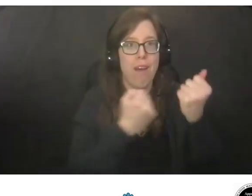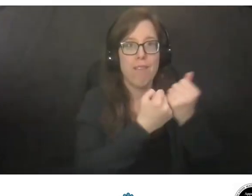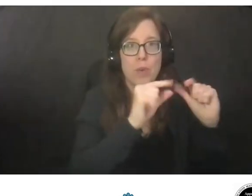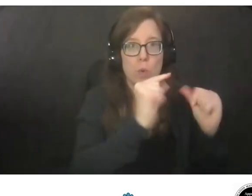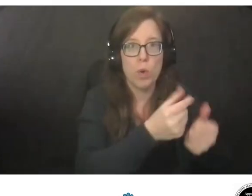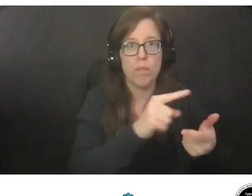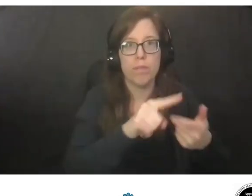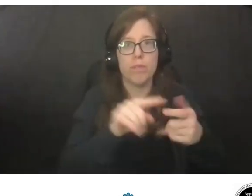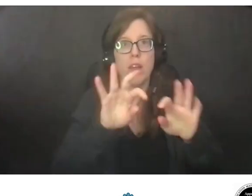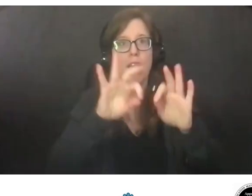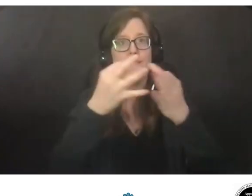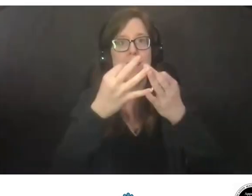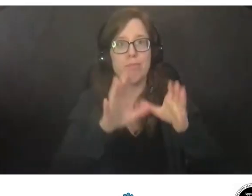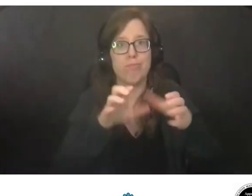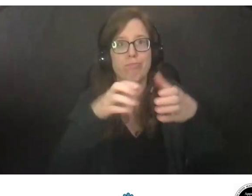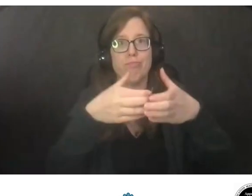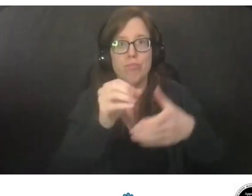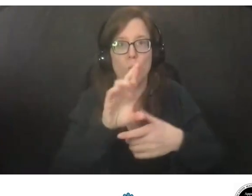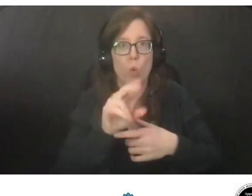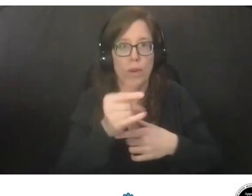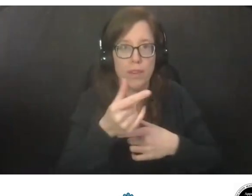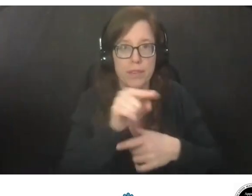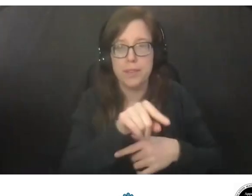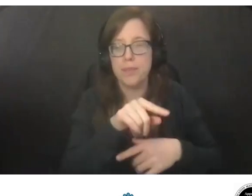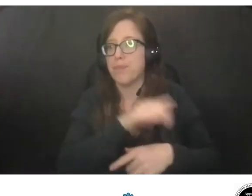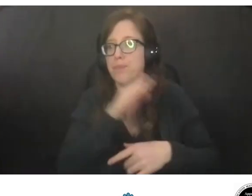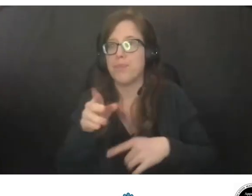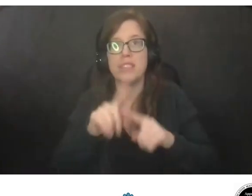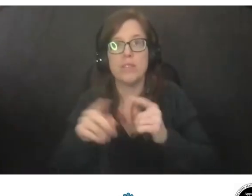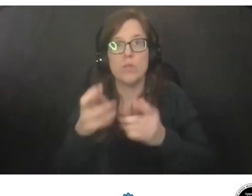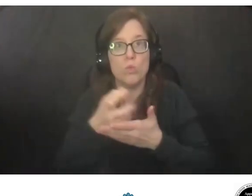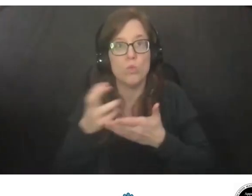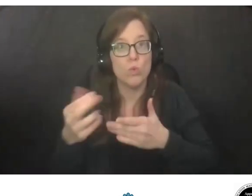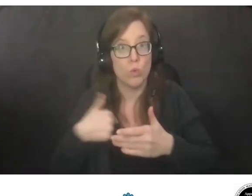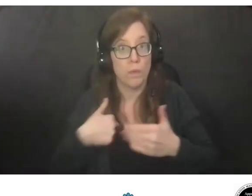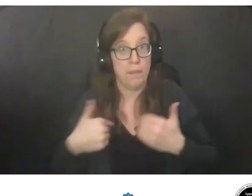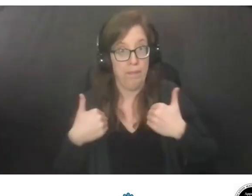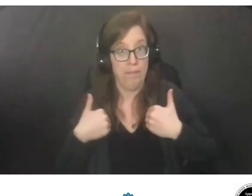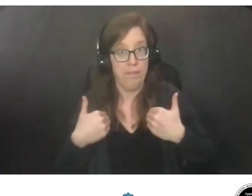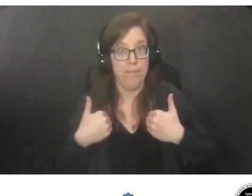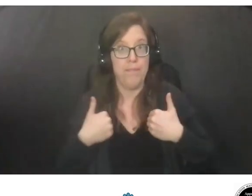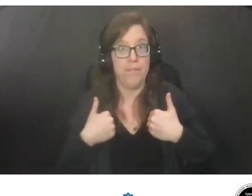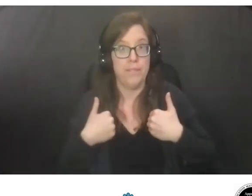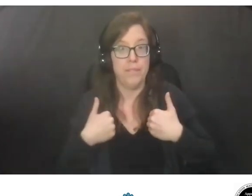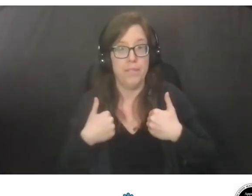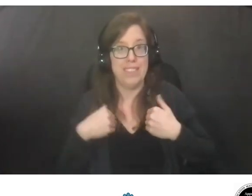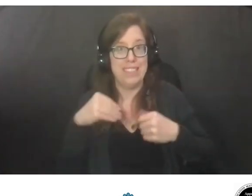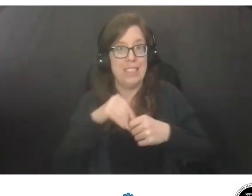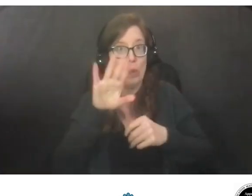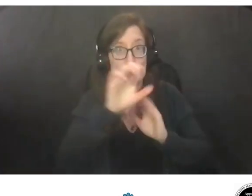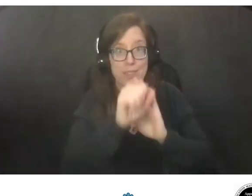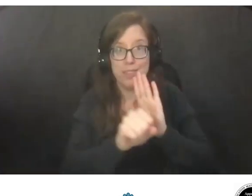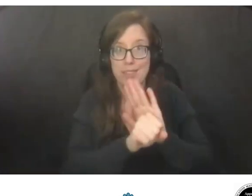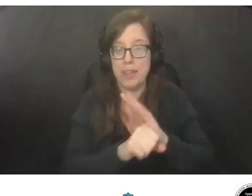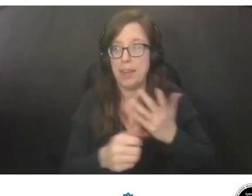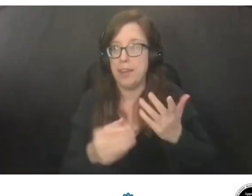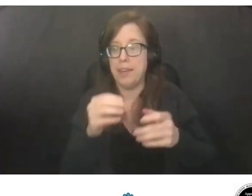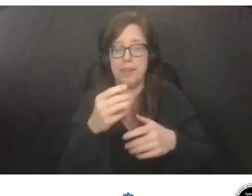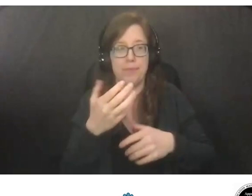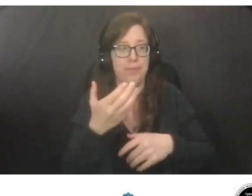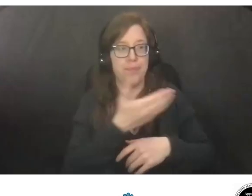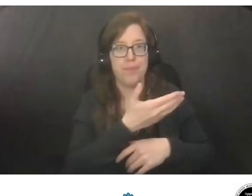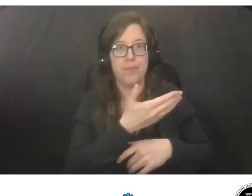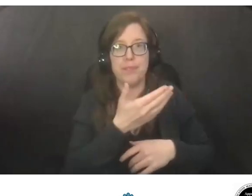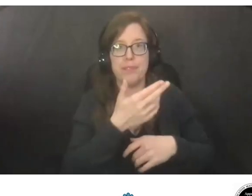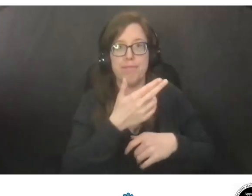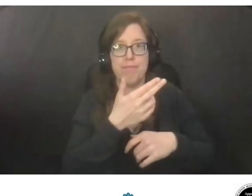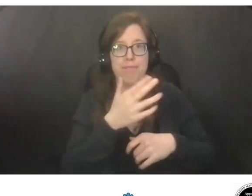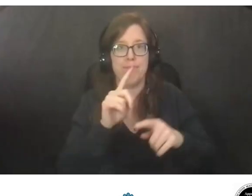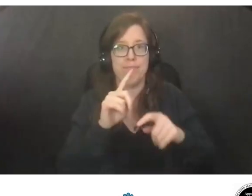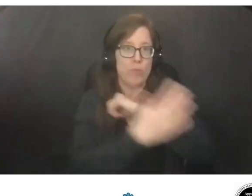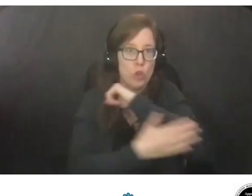and family organizations. These resources that we have in your state, in our nation,